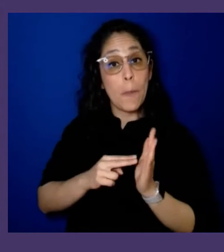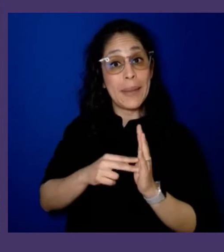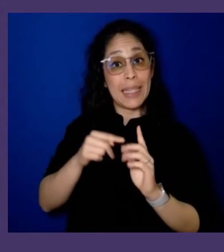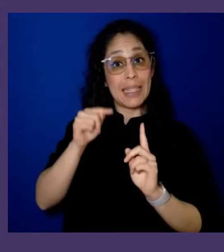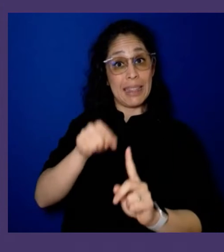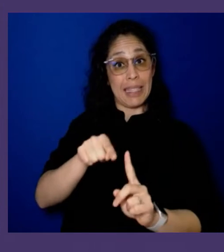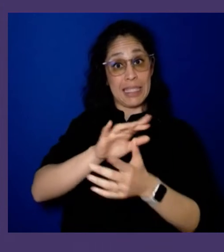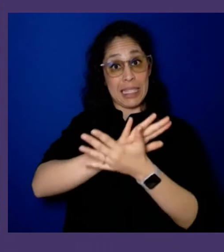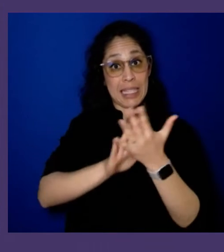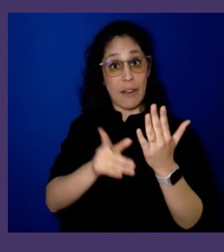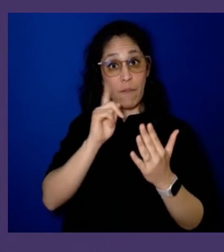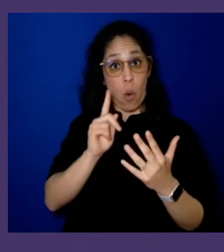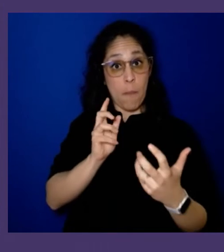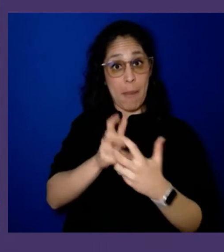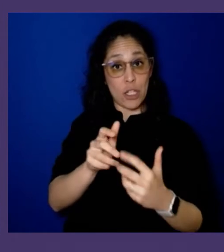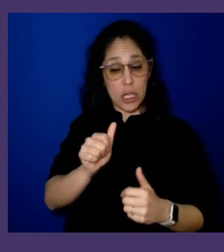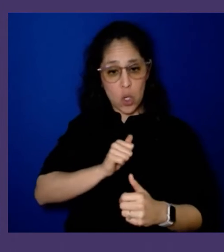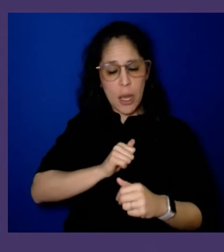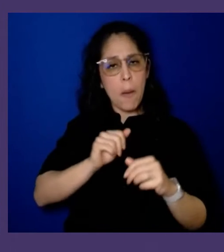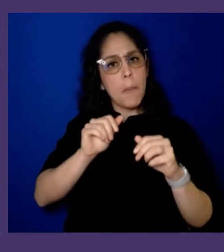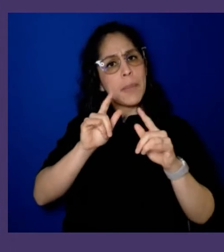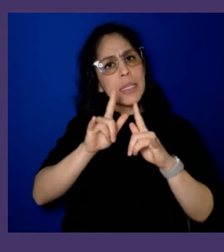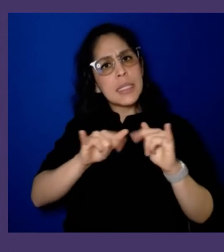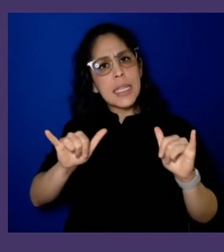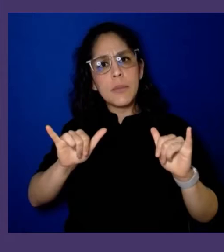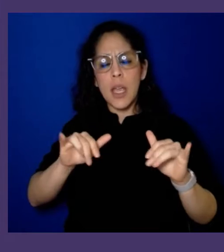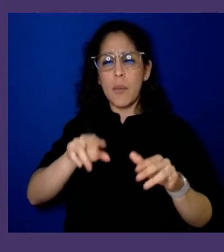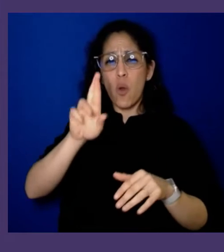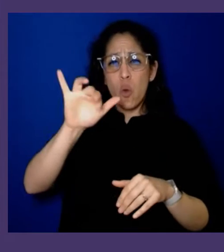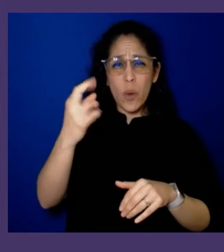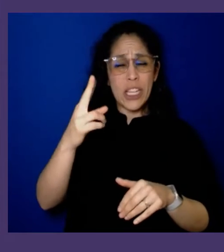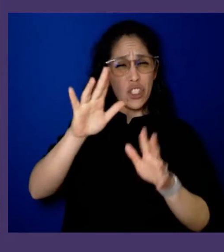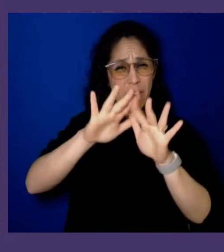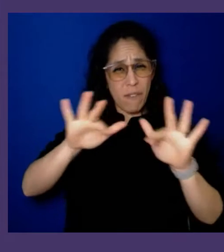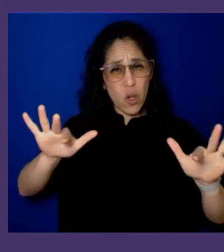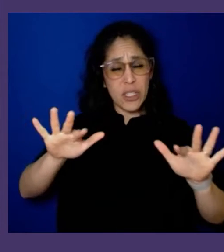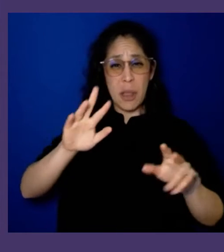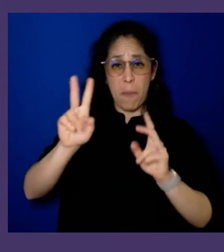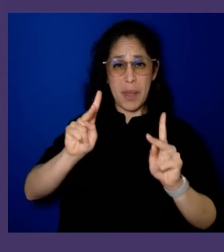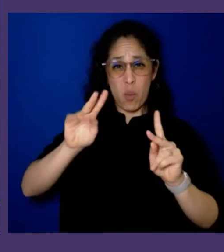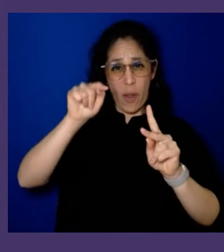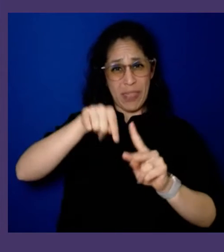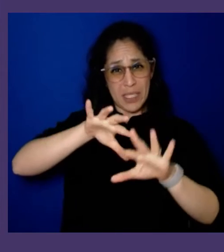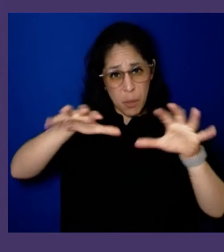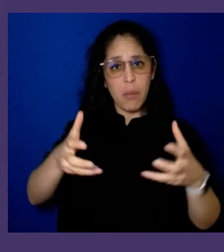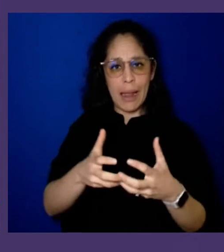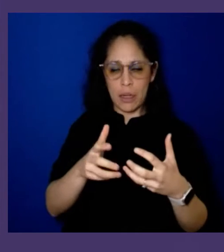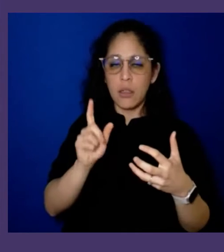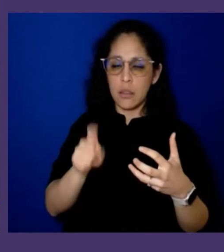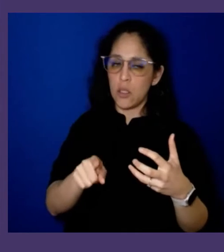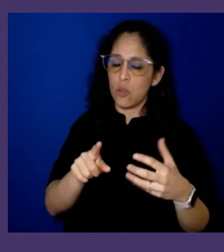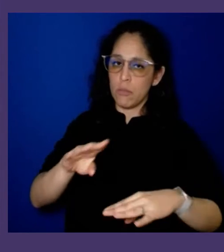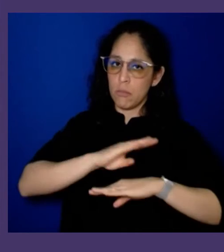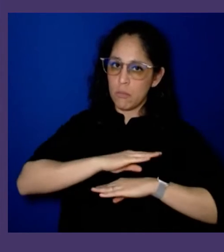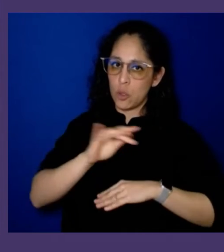that are representative of the rich diversity that people have on this planet. Typically there are few different points in the product development process